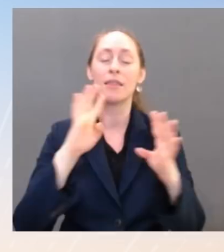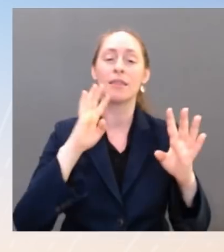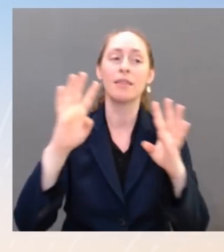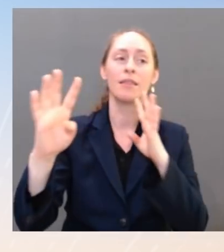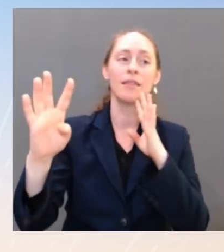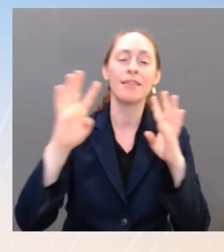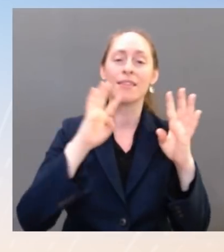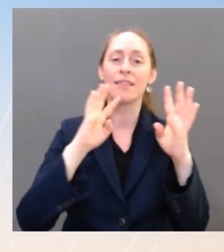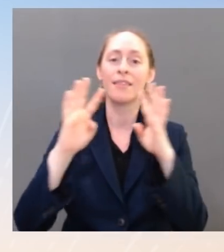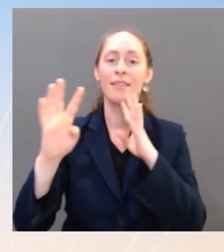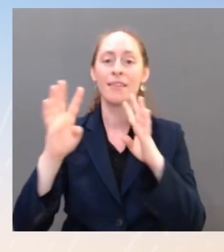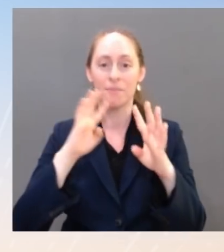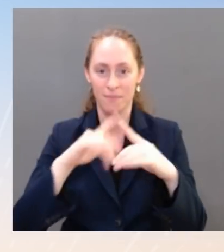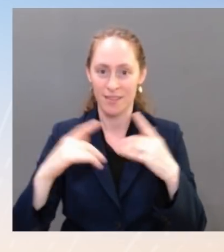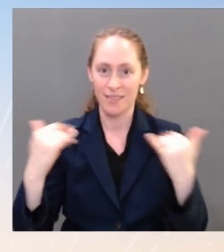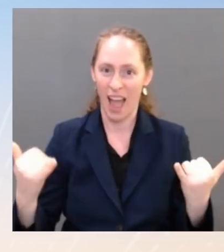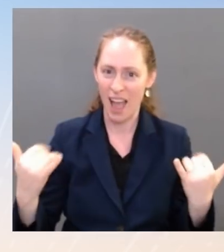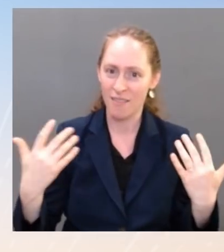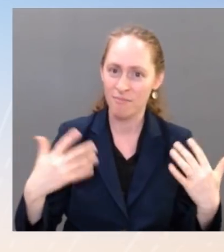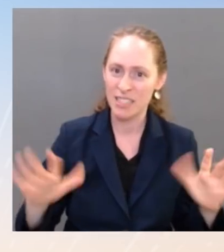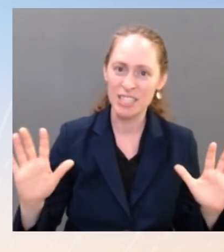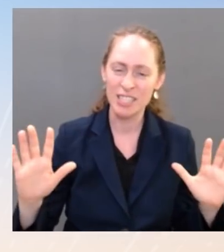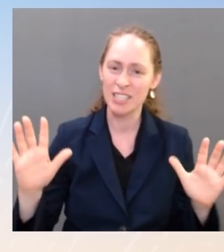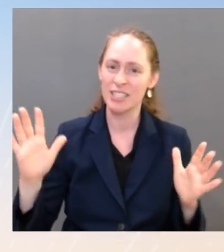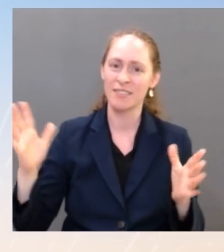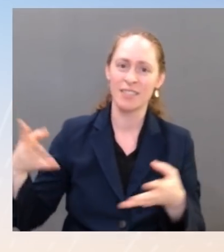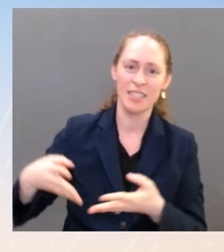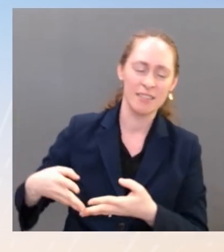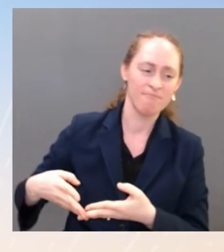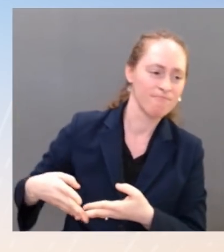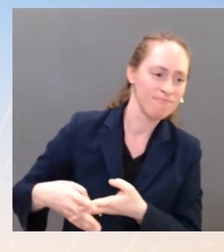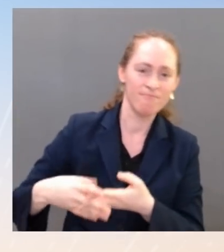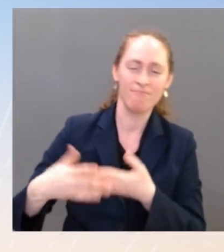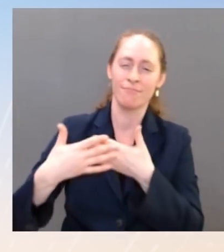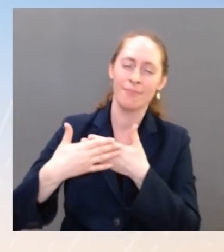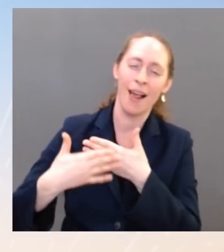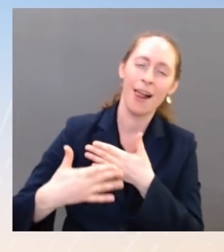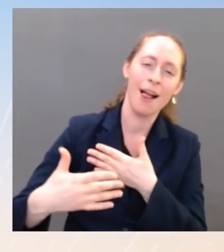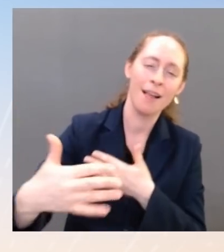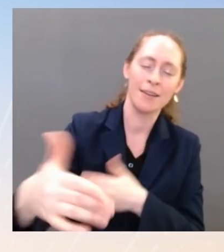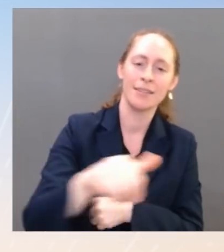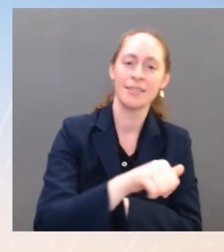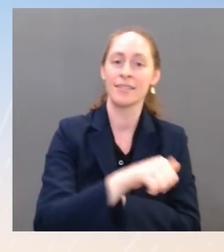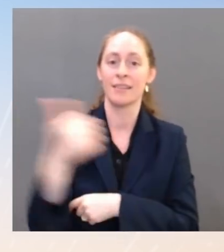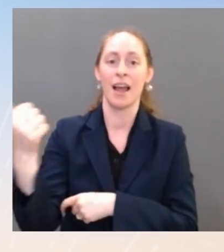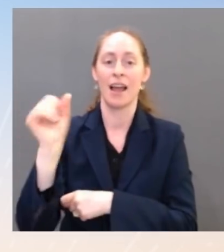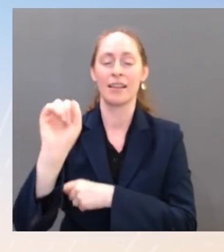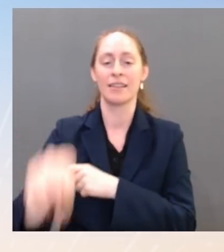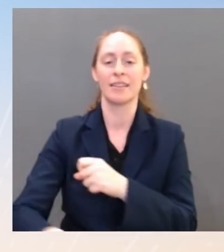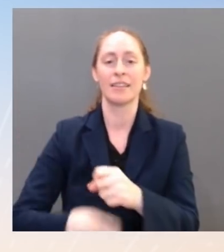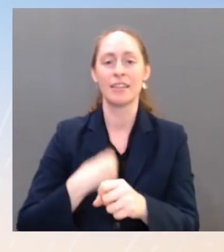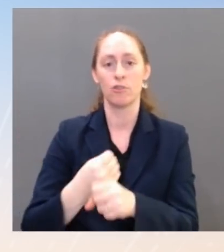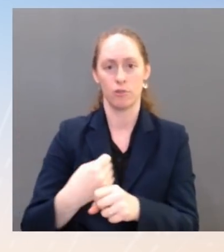with regard to the transportation portfolio that has included in recent weeks and months. The launch of the Bridge Formula Program,